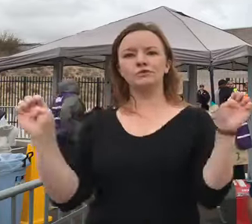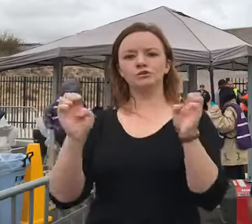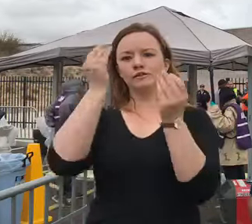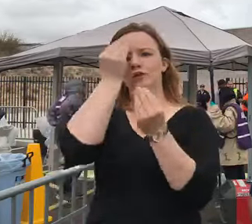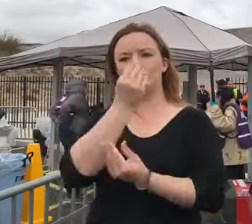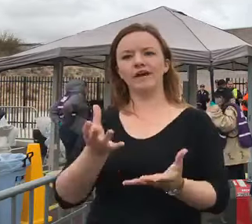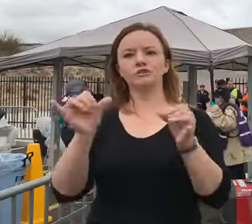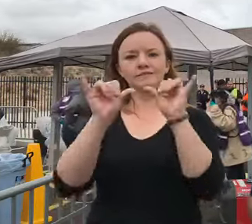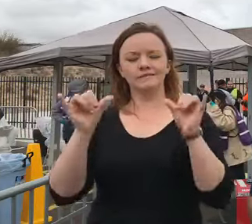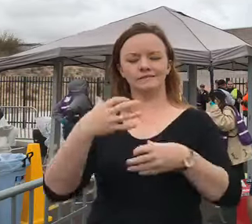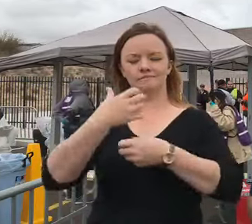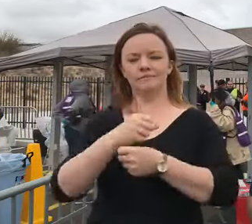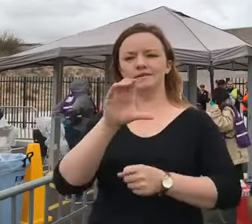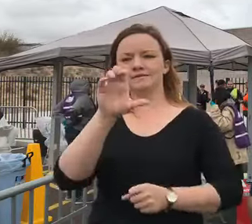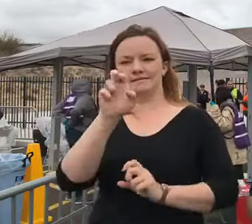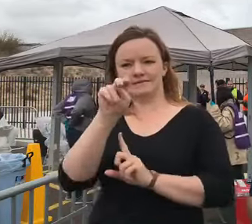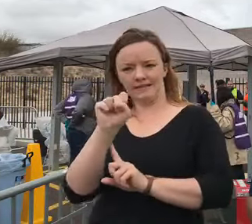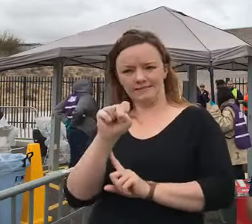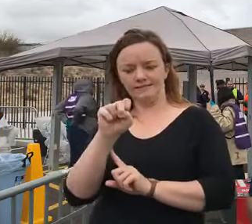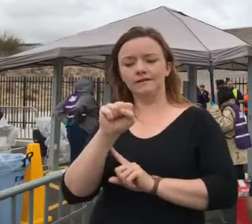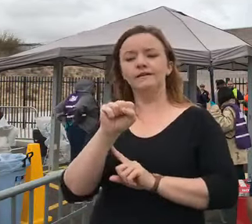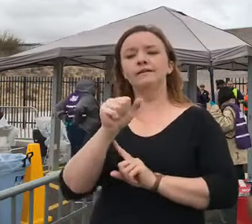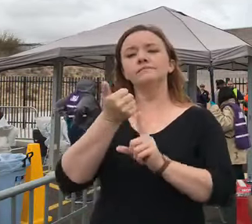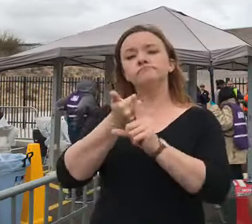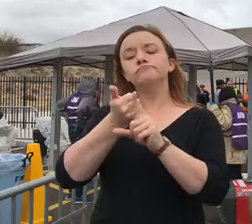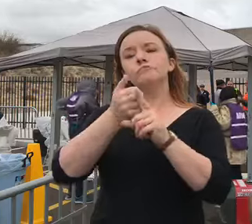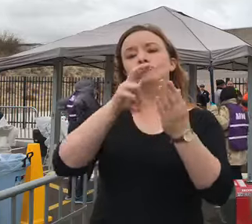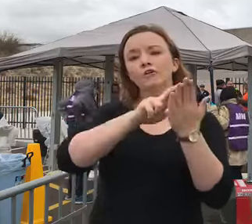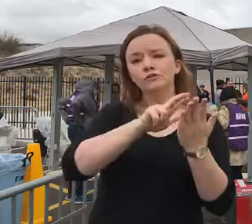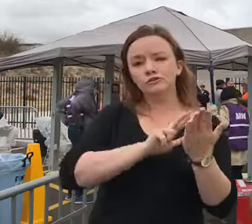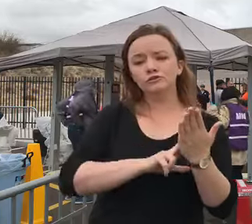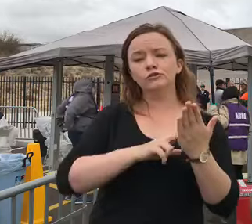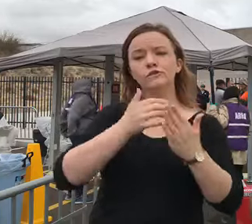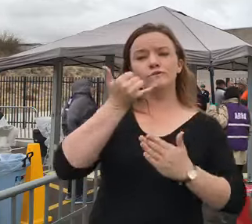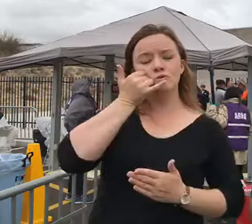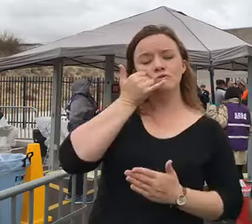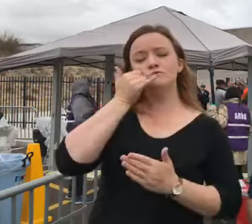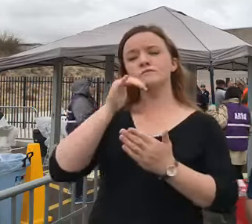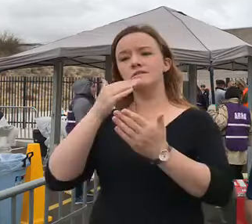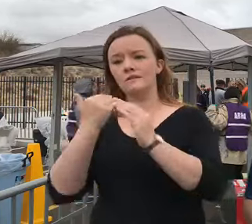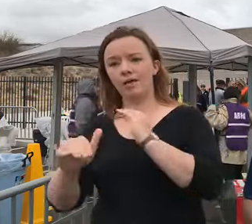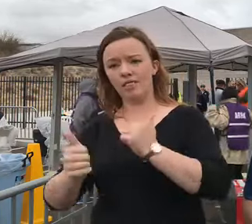CENS, where you can register your cell phone and email address to receive emergency notifications.